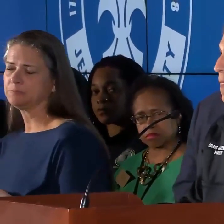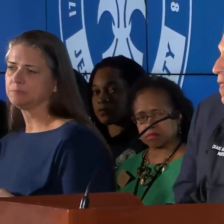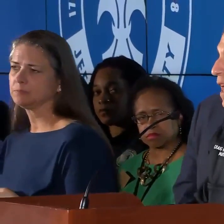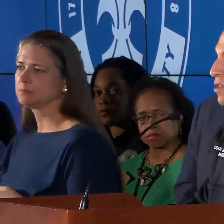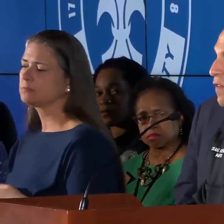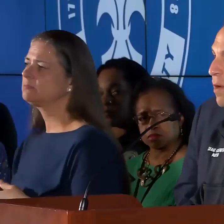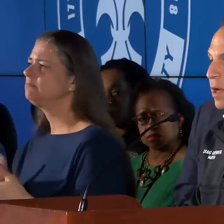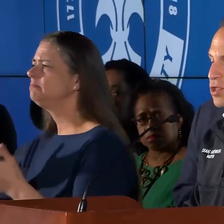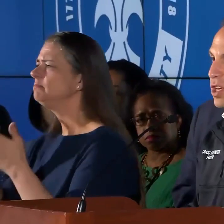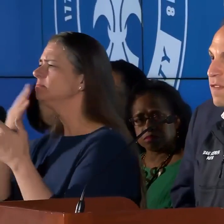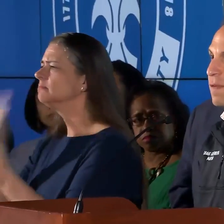Thank you very much, Chief.